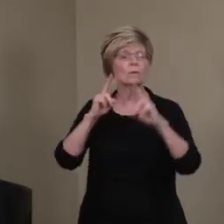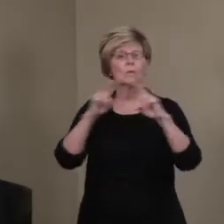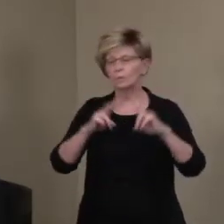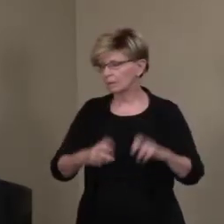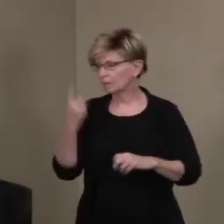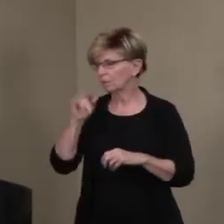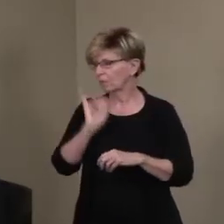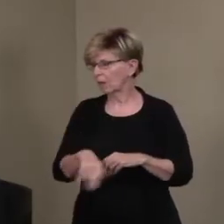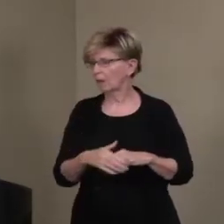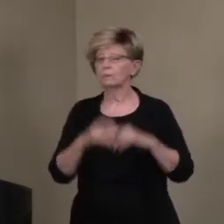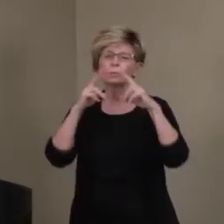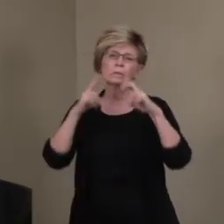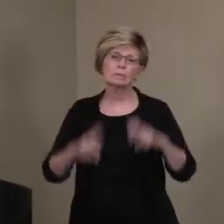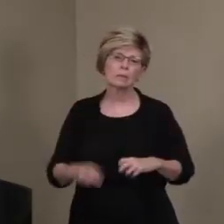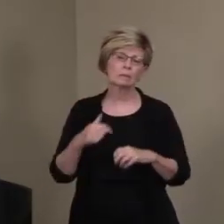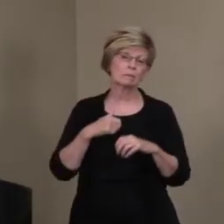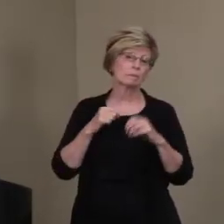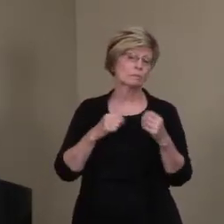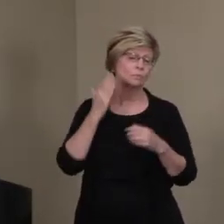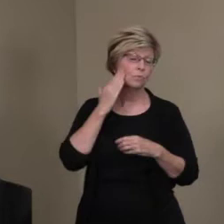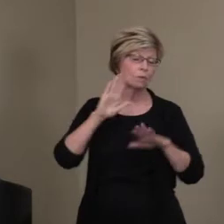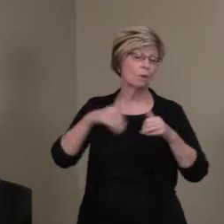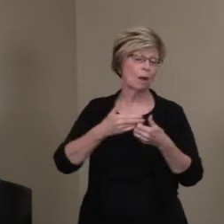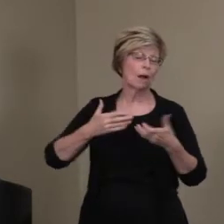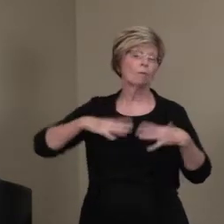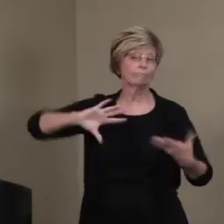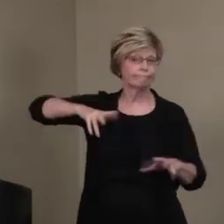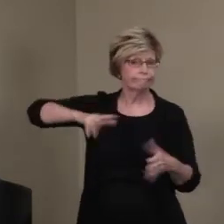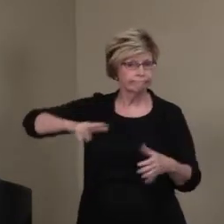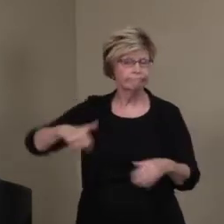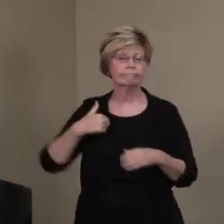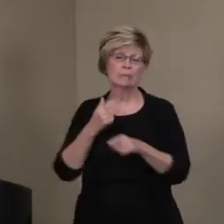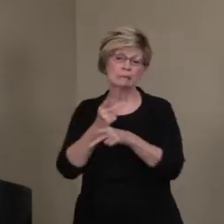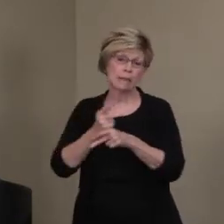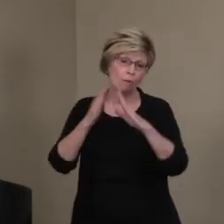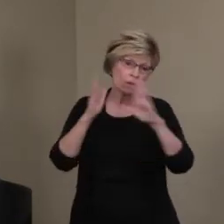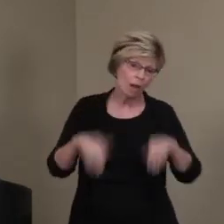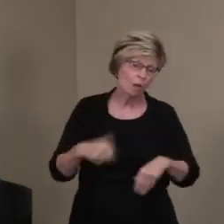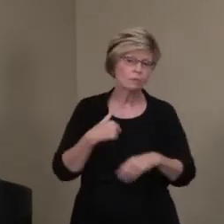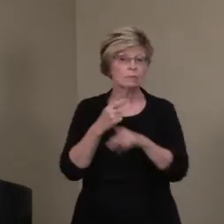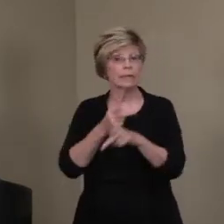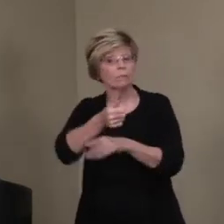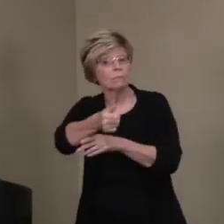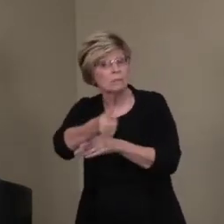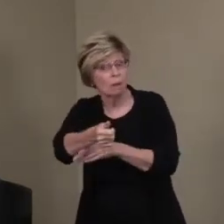skills there's an assessment for that as well for a student to know how to mana